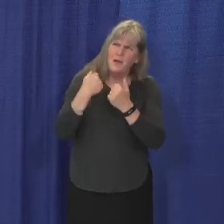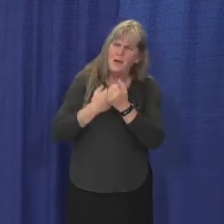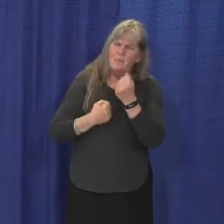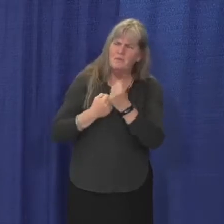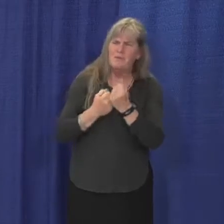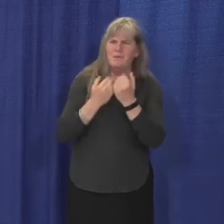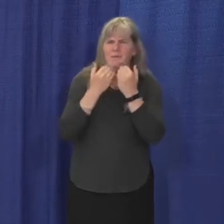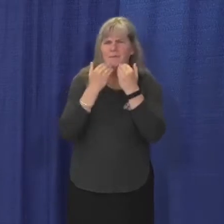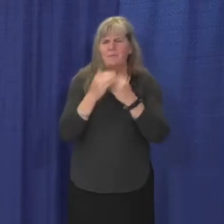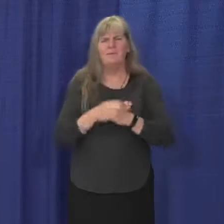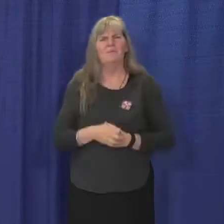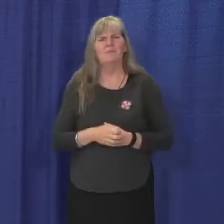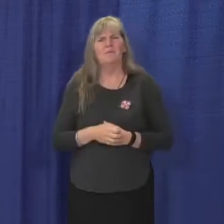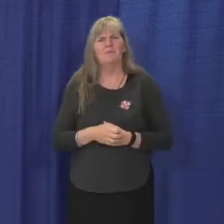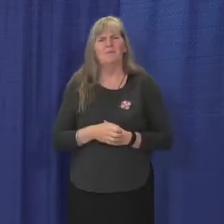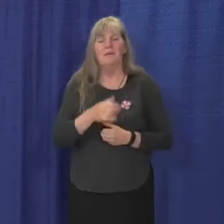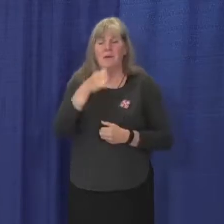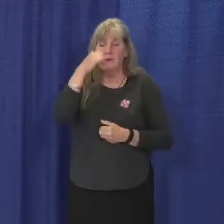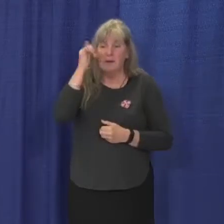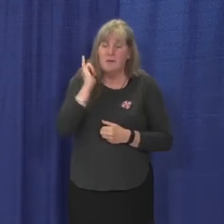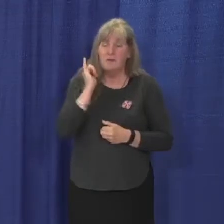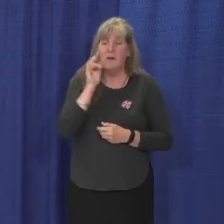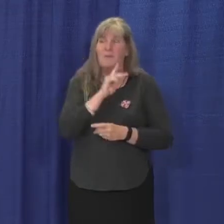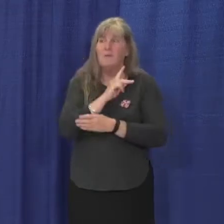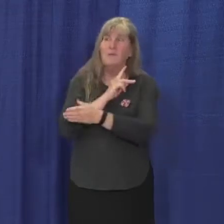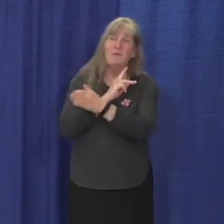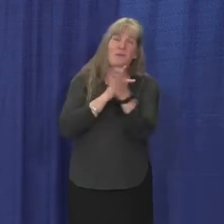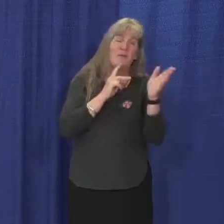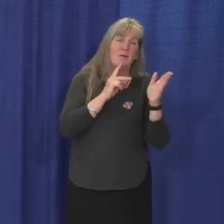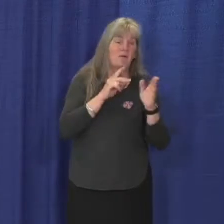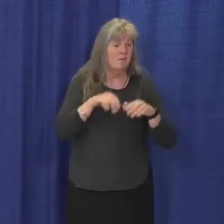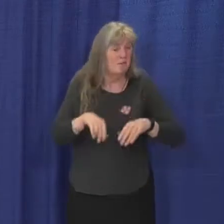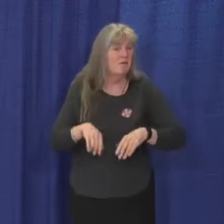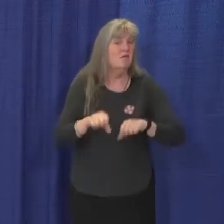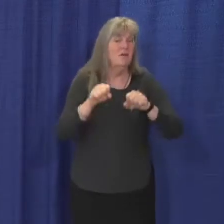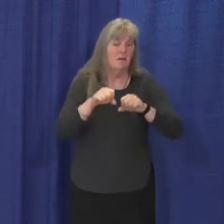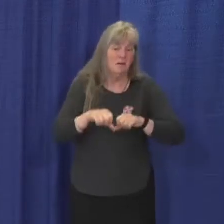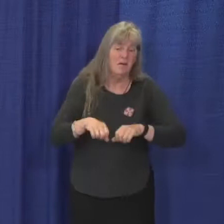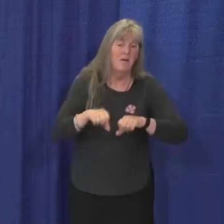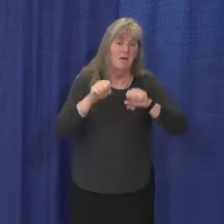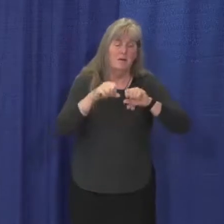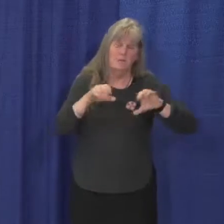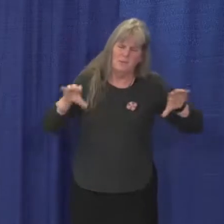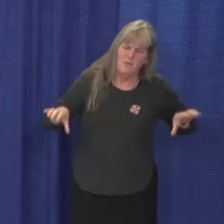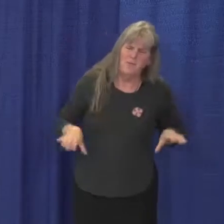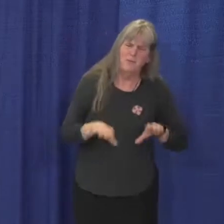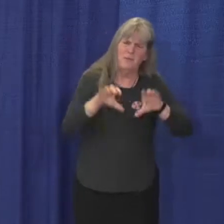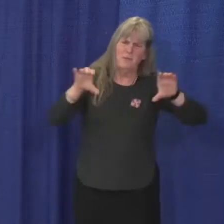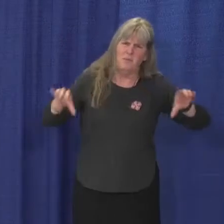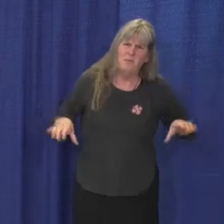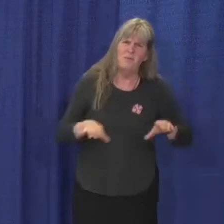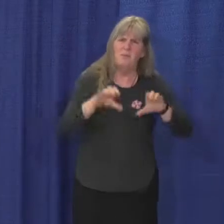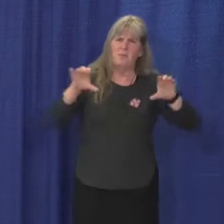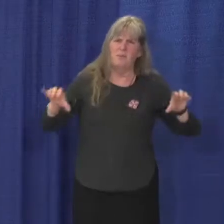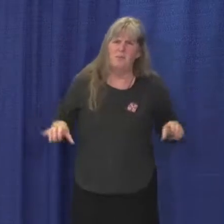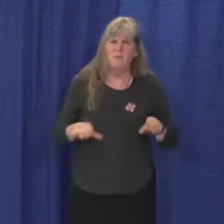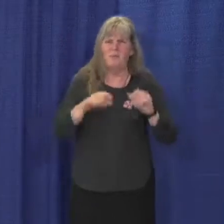support. I know everyone here who is responding to this pandemic in one way or another has put in